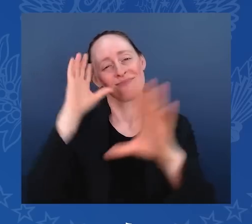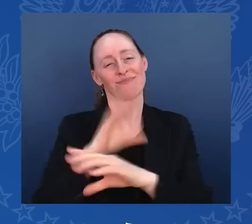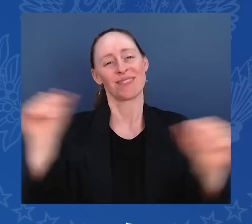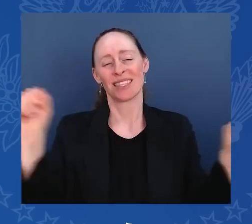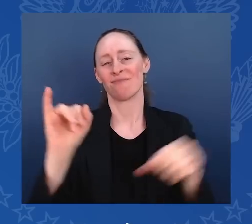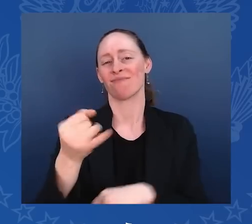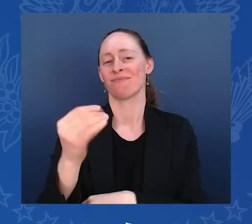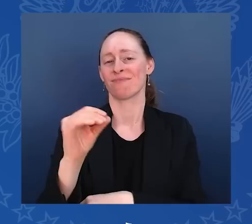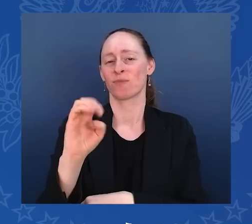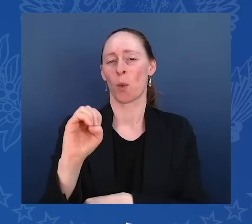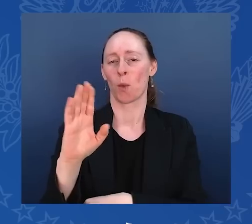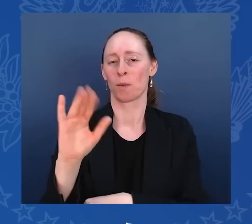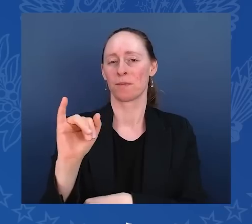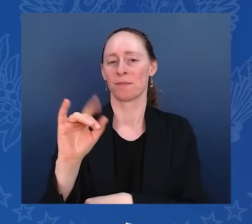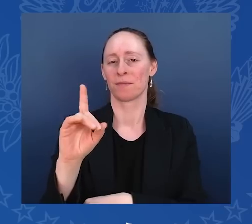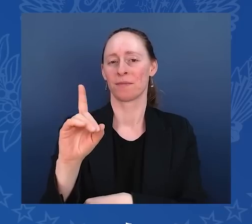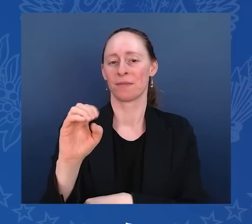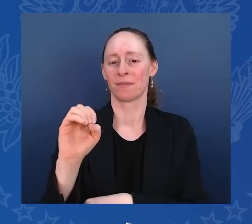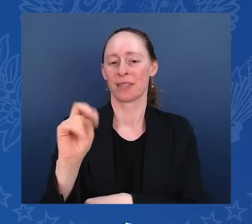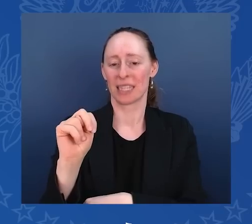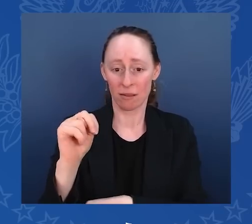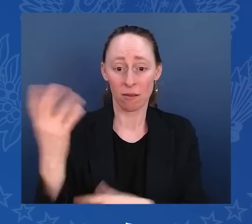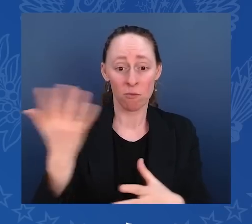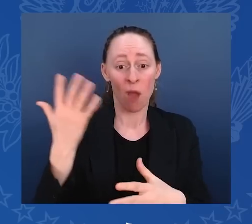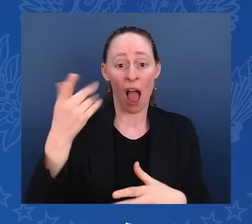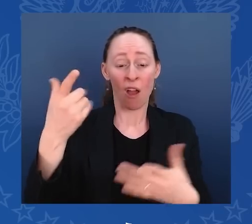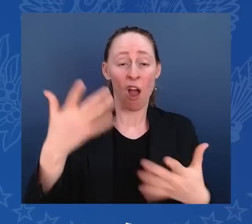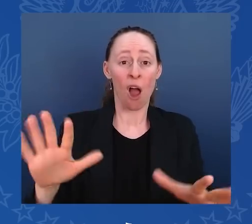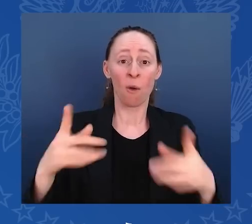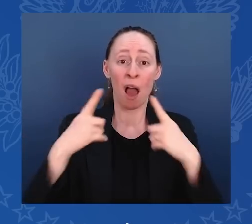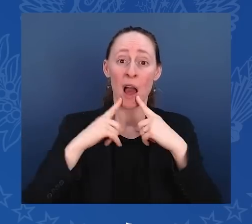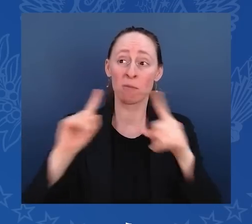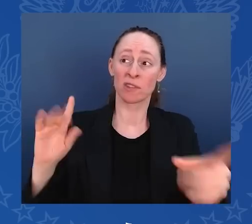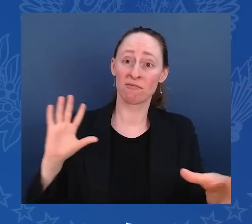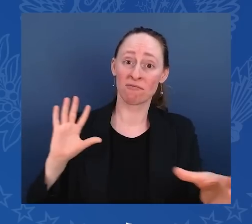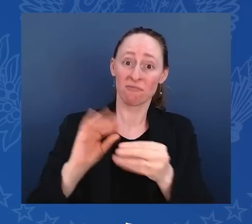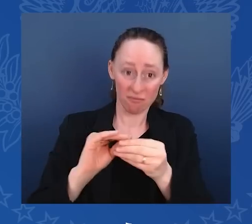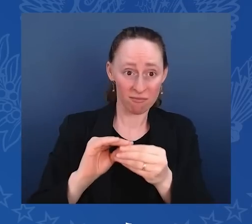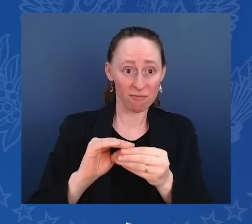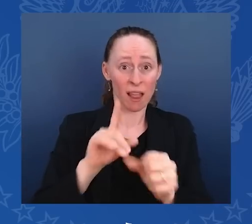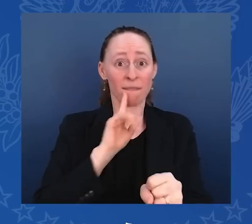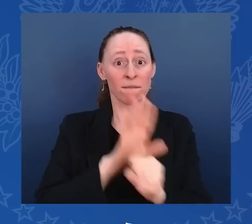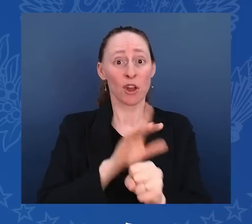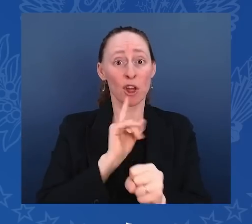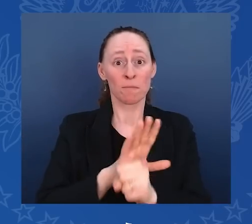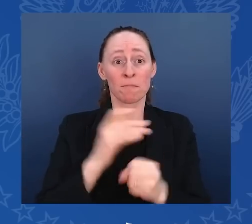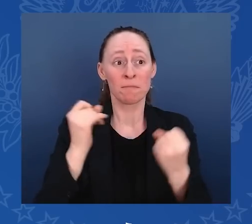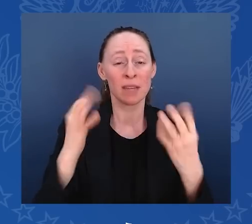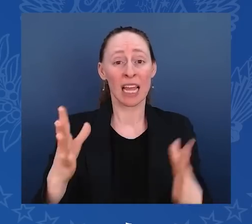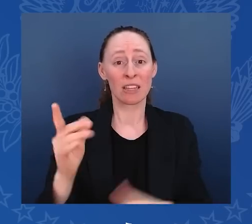In confirming one of the -- a record -- what you have done in confirming a record number of judges